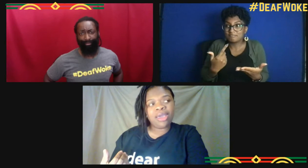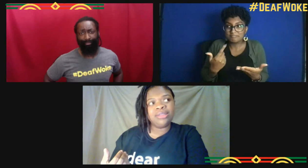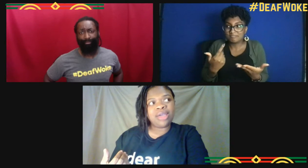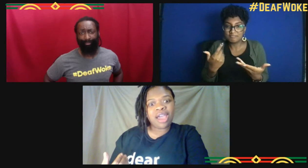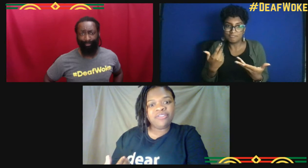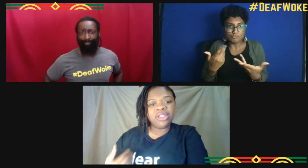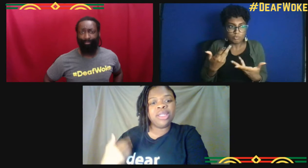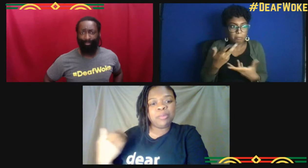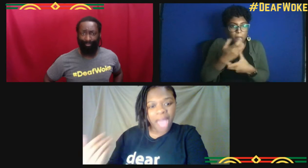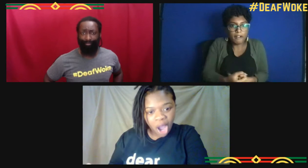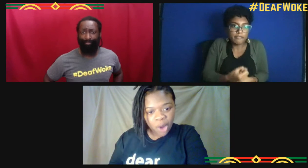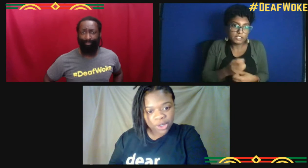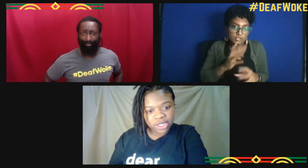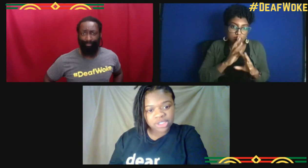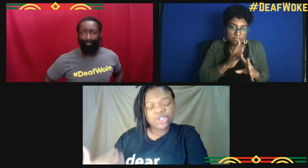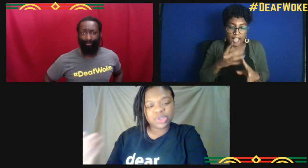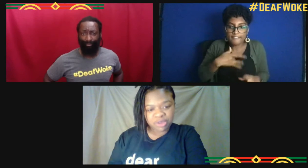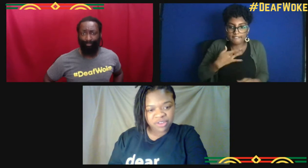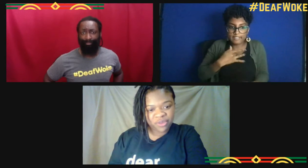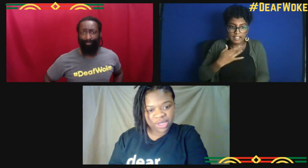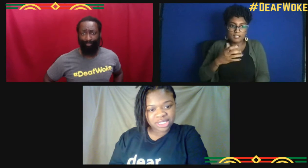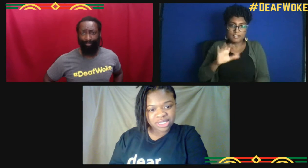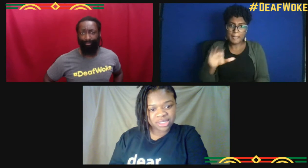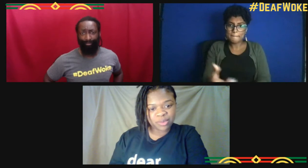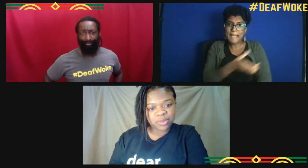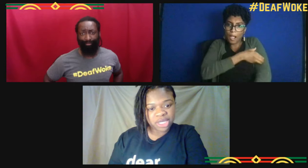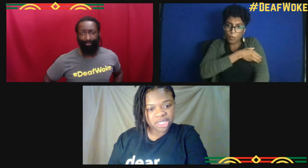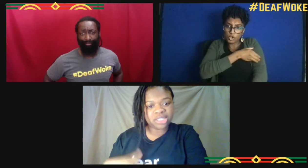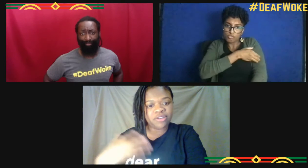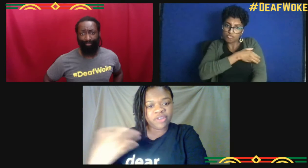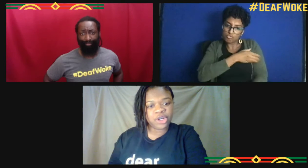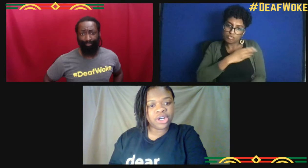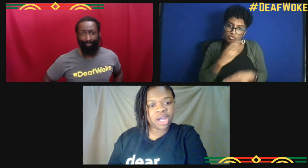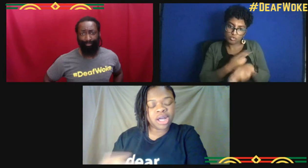and I feel empowered to use my voice because of her